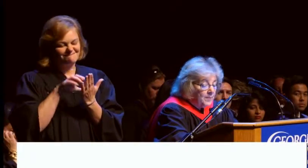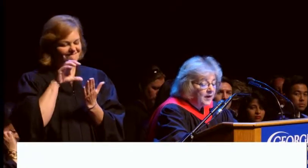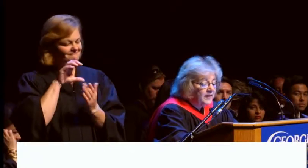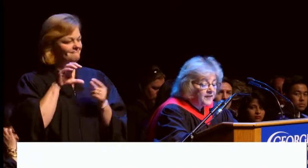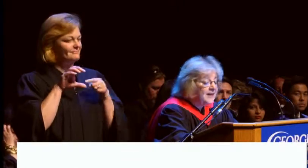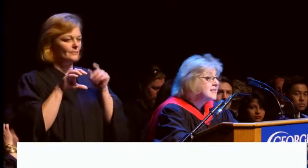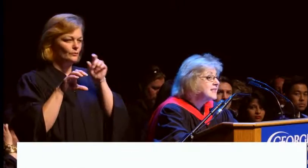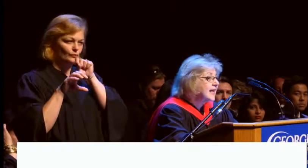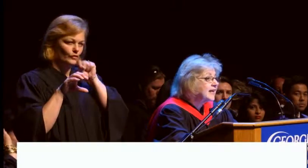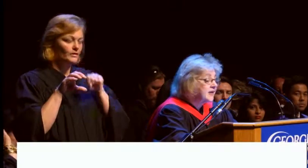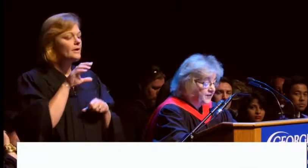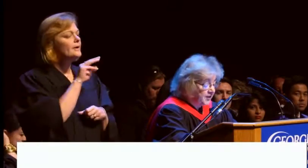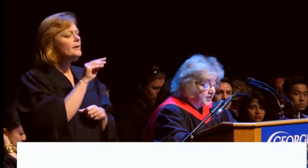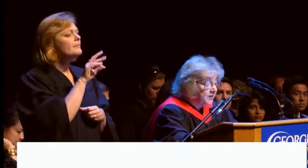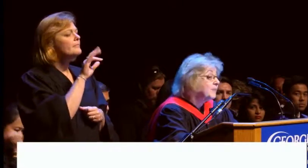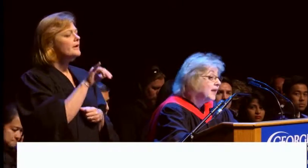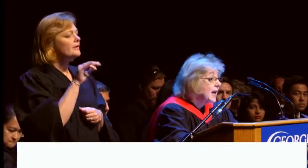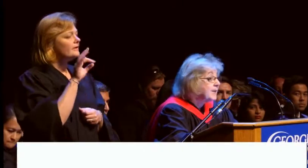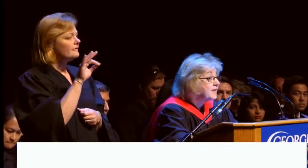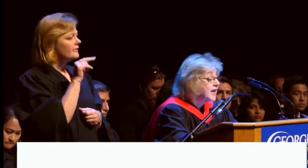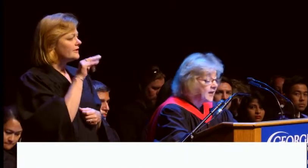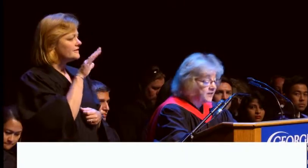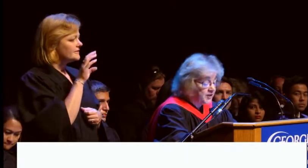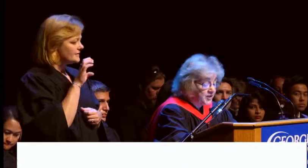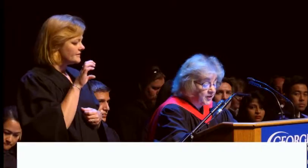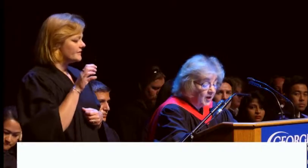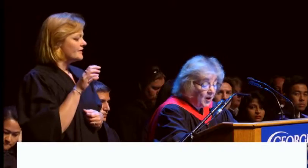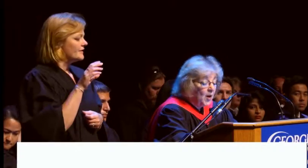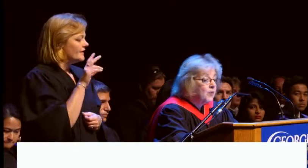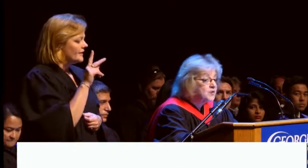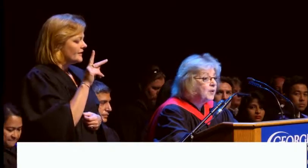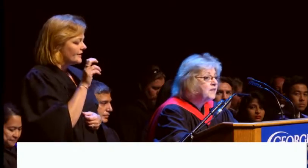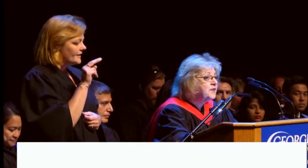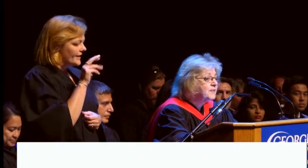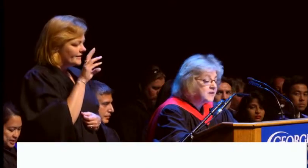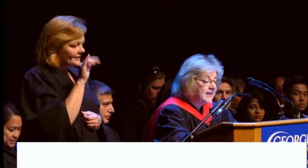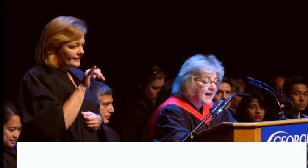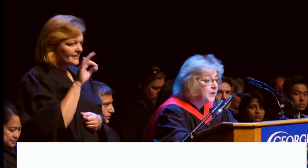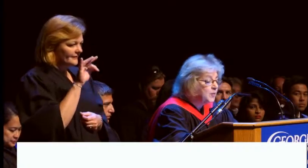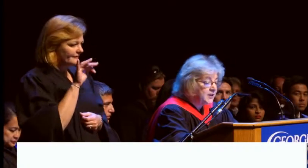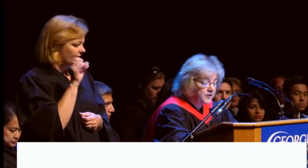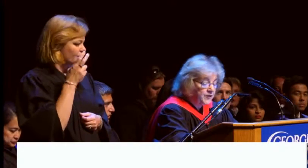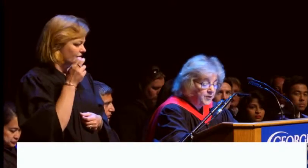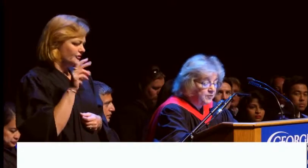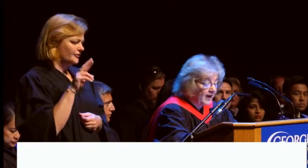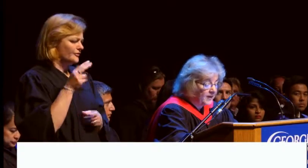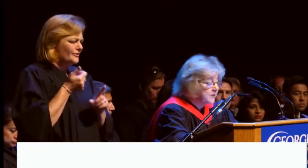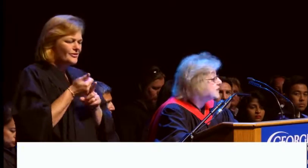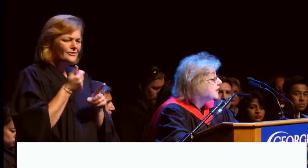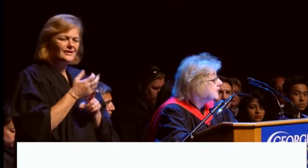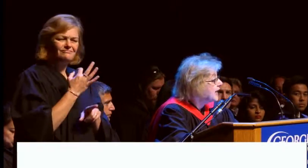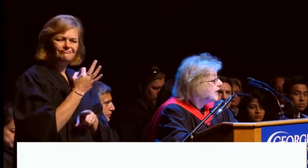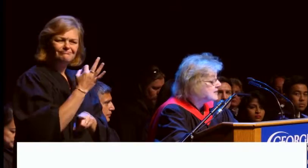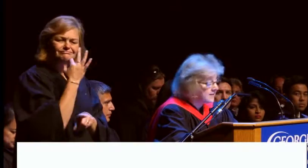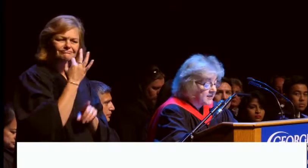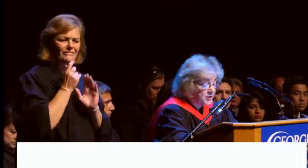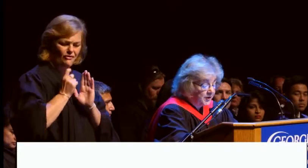MARY FRANCIS KENNEDY FISHER, M.F.K. FISHER, WAS ONE OF THE MOST ELOQUENT FOOD WRITERS OF THE LAST CENTURY.